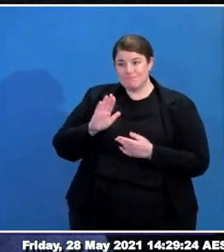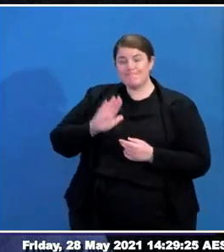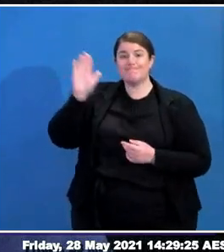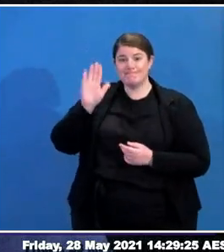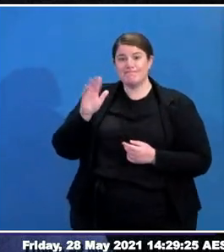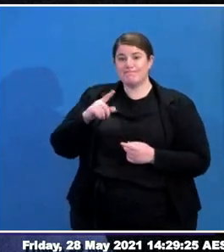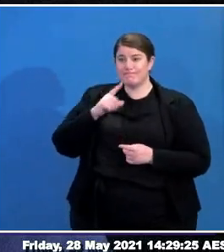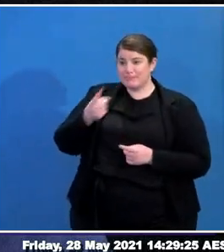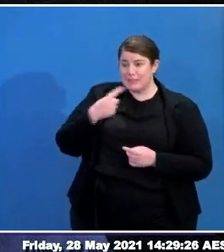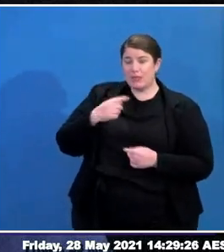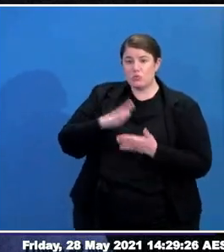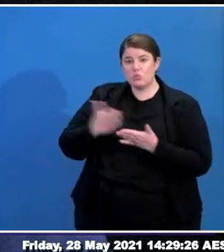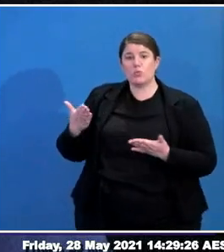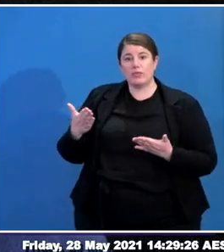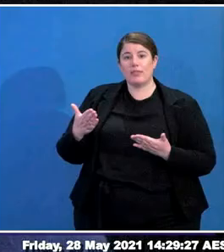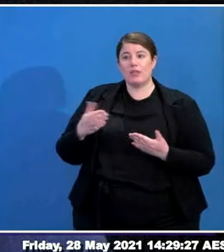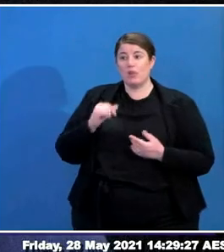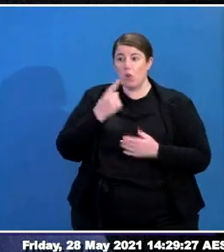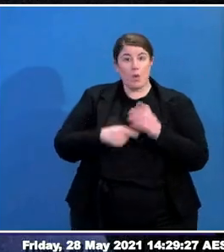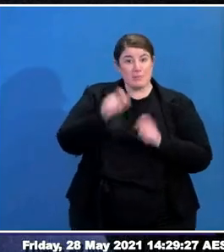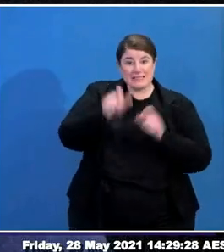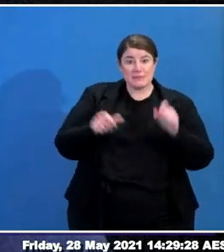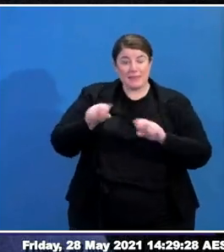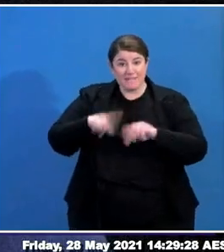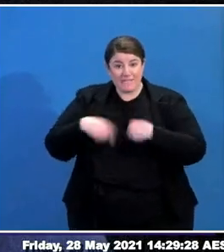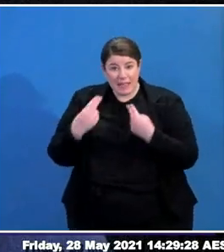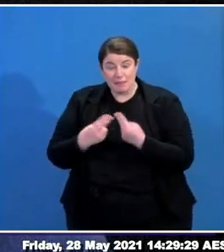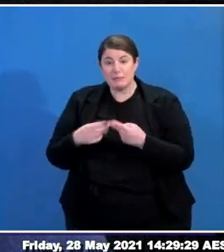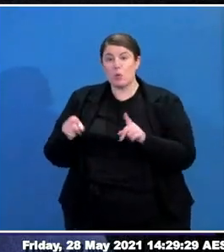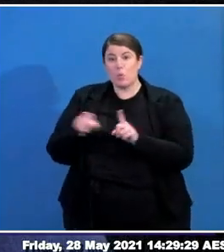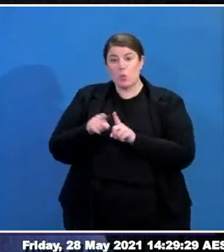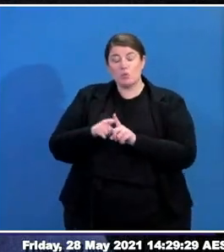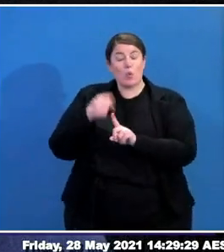That's not only participants or their families but to encourage advocates, to